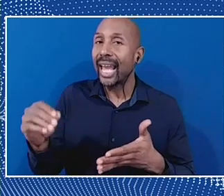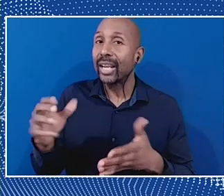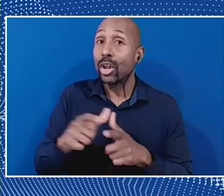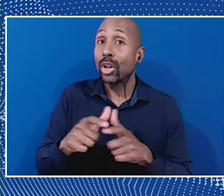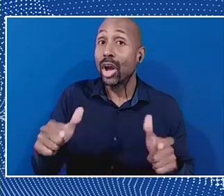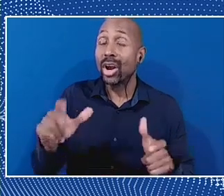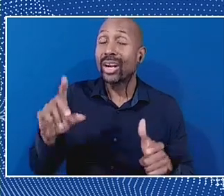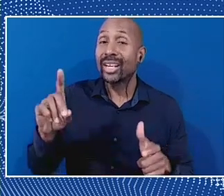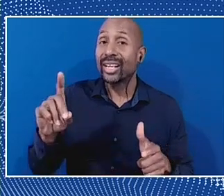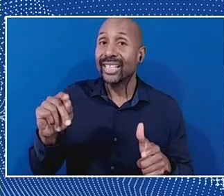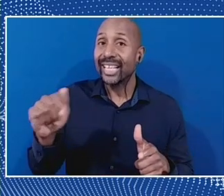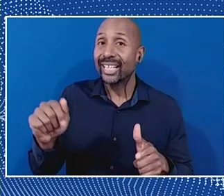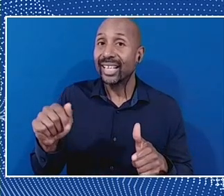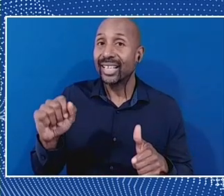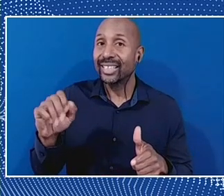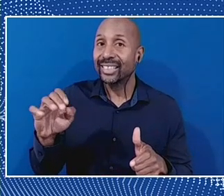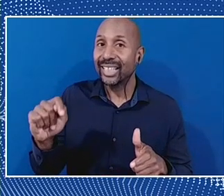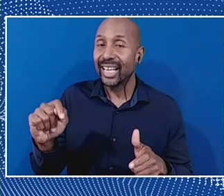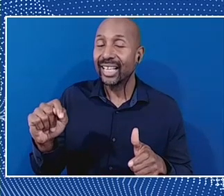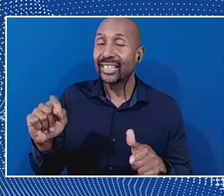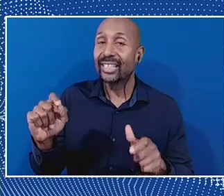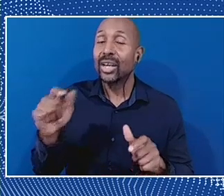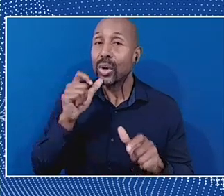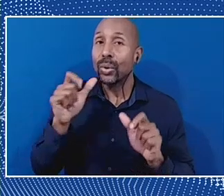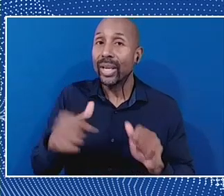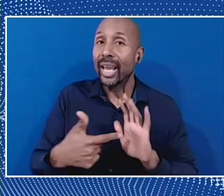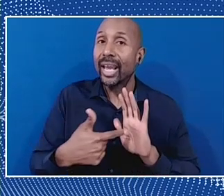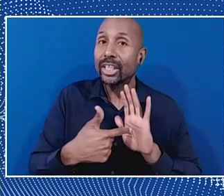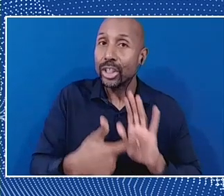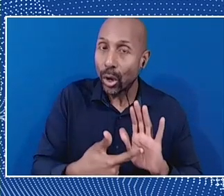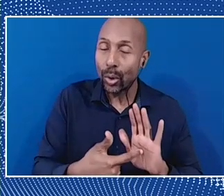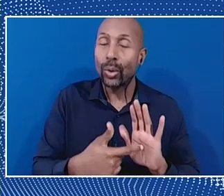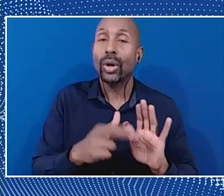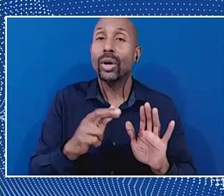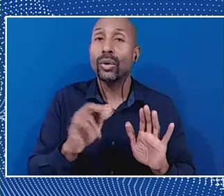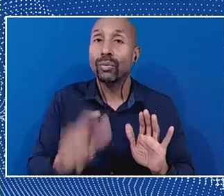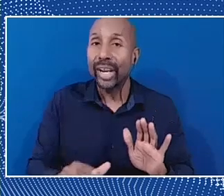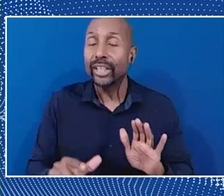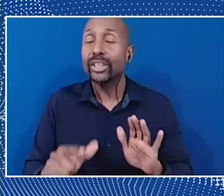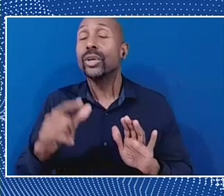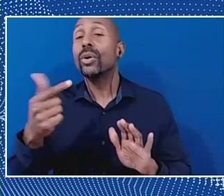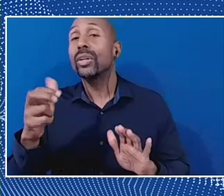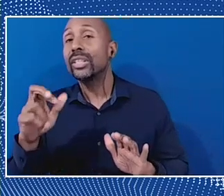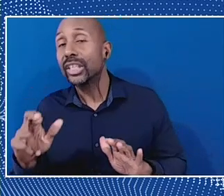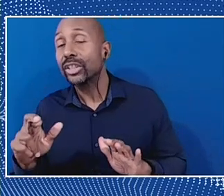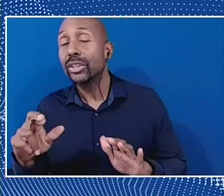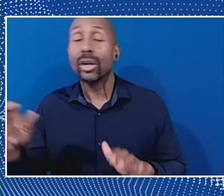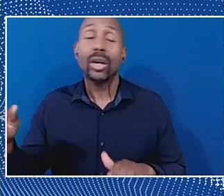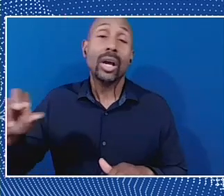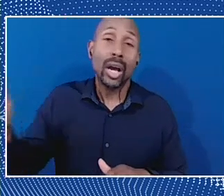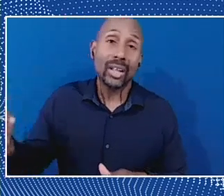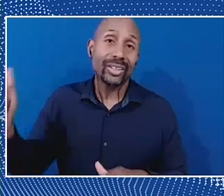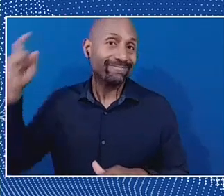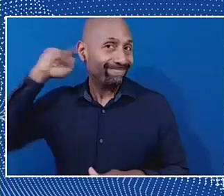reflect racial, gender and other biases built into these systems. So just an encouragement to make sure that we have